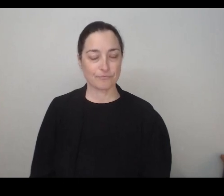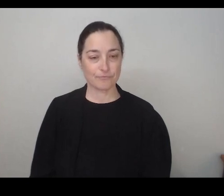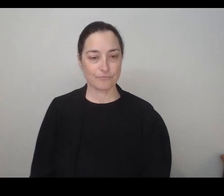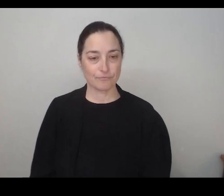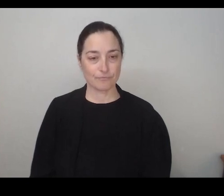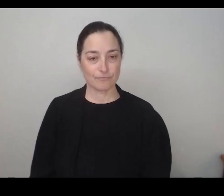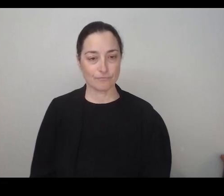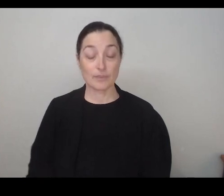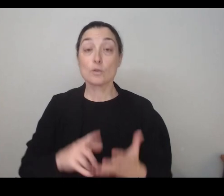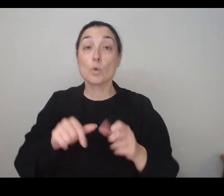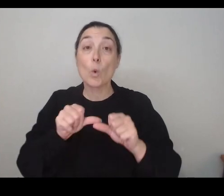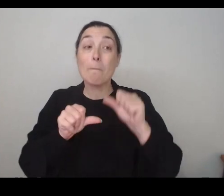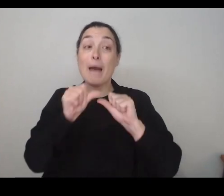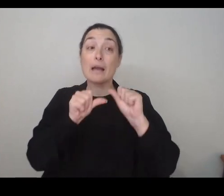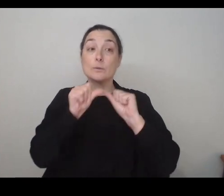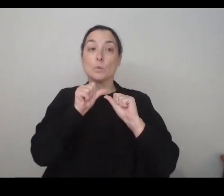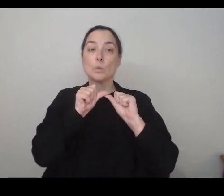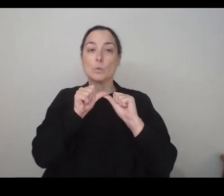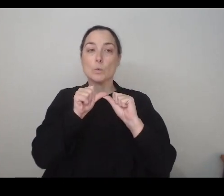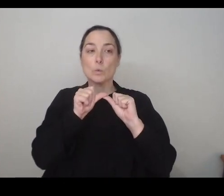no, going back to the first self-portrait, if you can.